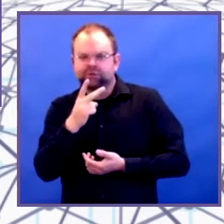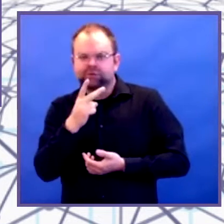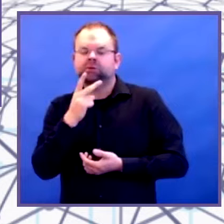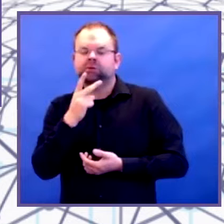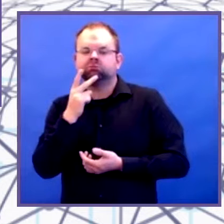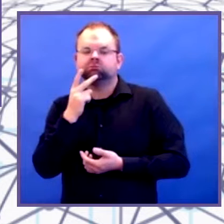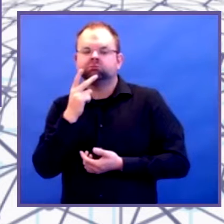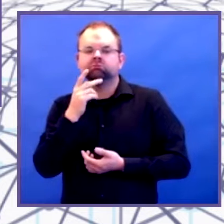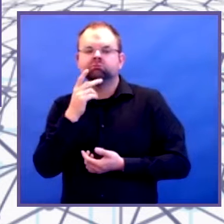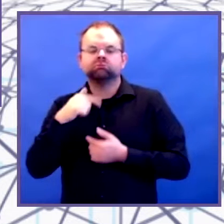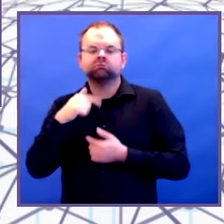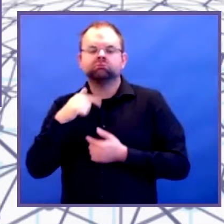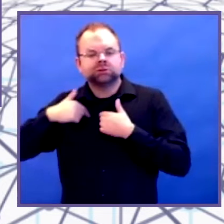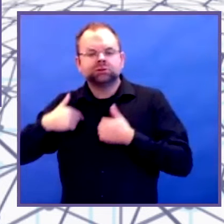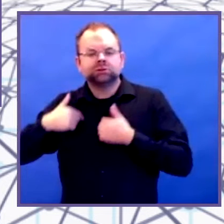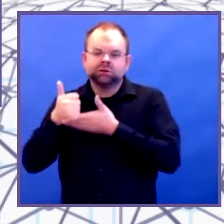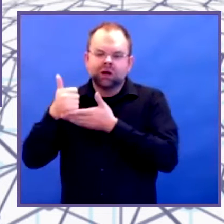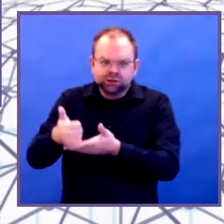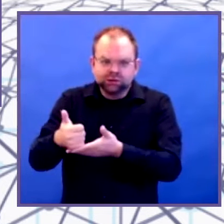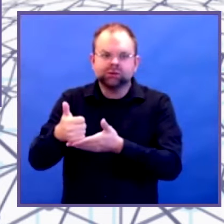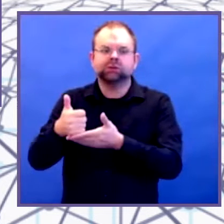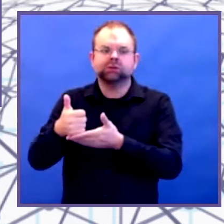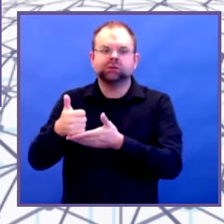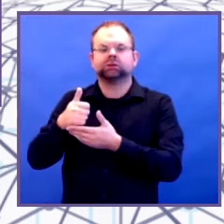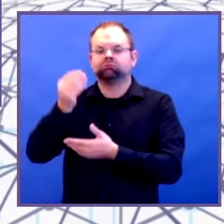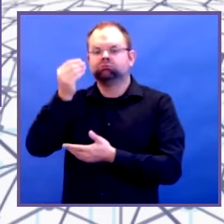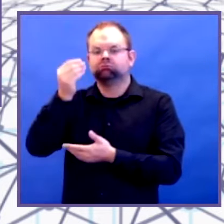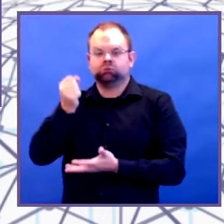a system strengthening rights based approach.